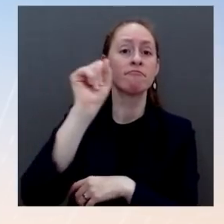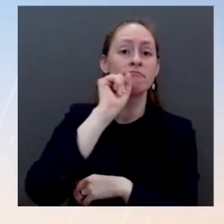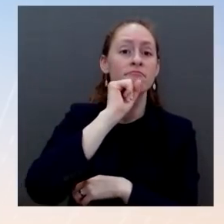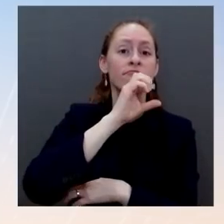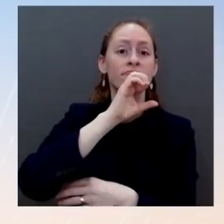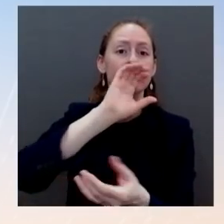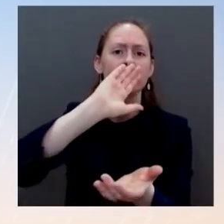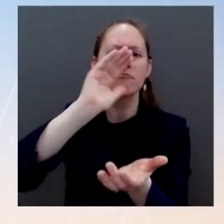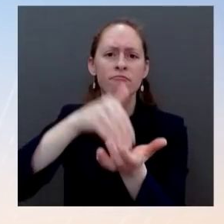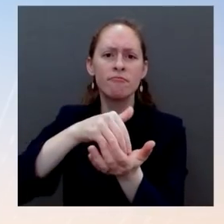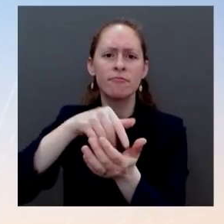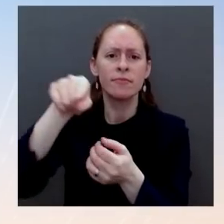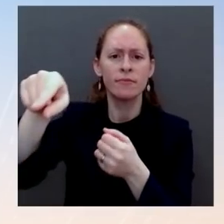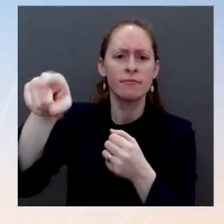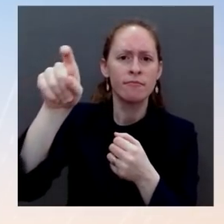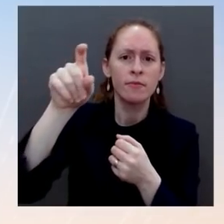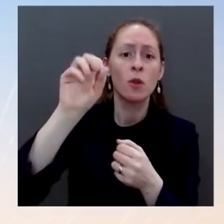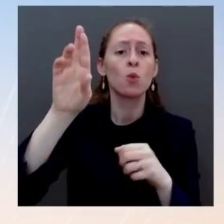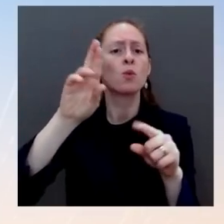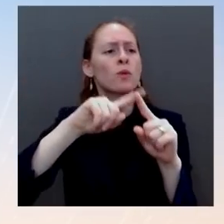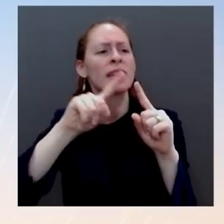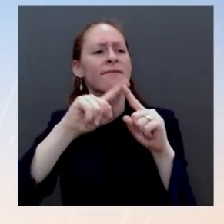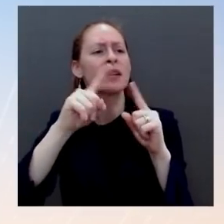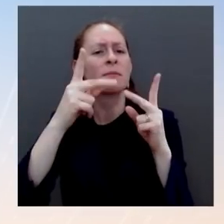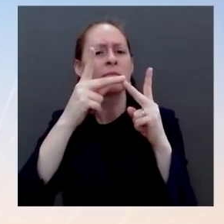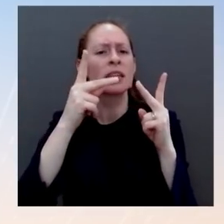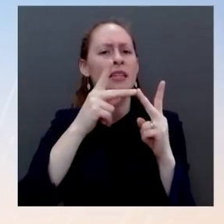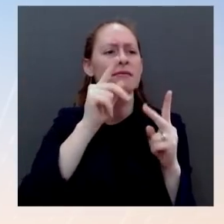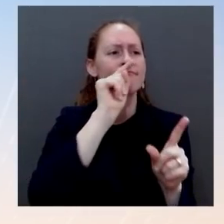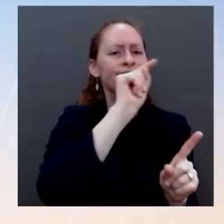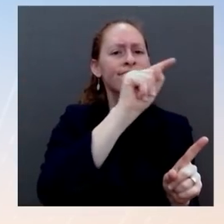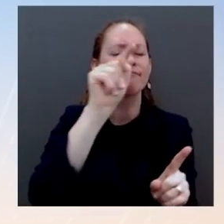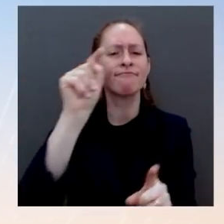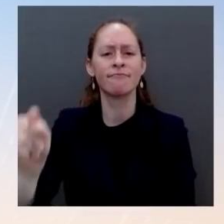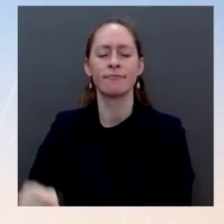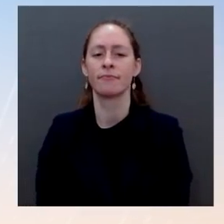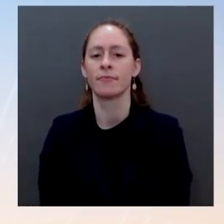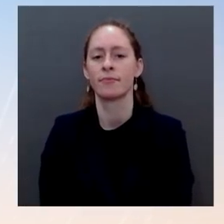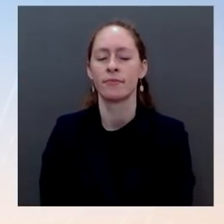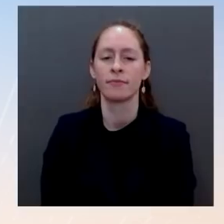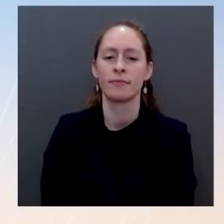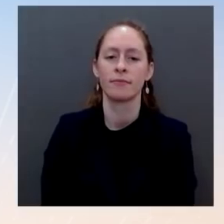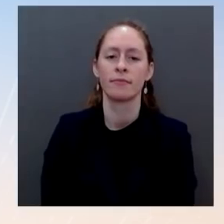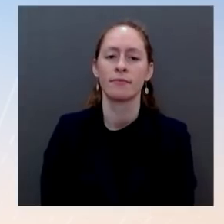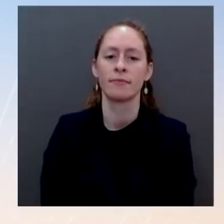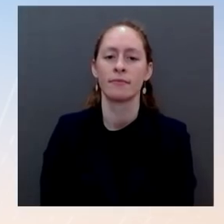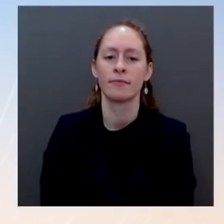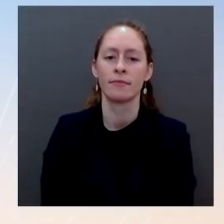it'll be launching to vulnerable communities? And what's your response to Governor DeSantis? Ms. Psaki: Well, I would first say